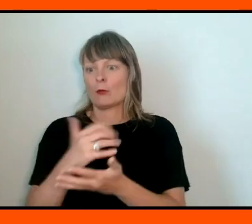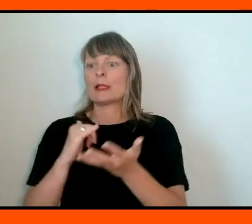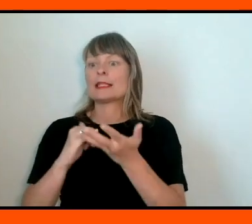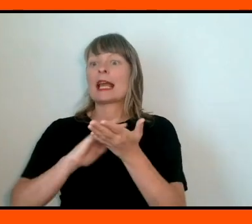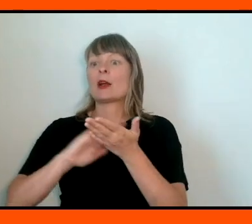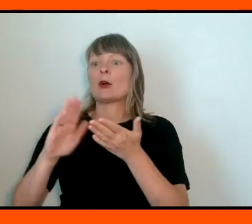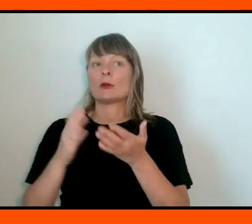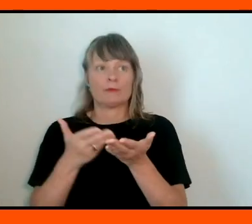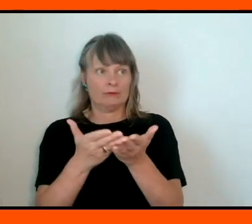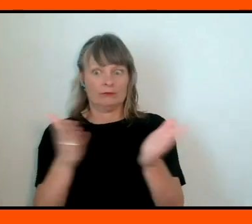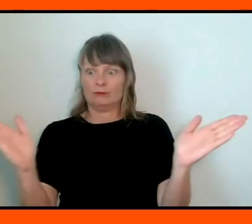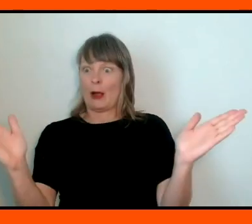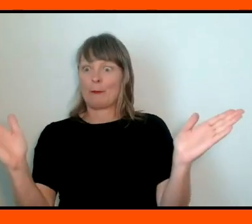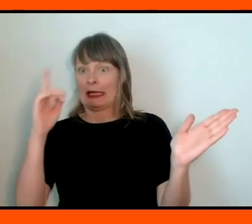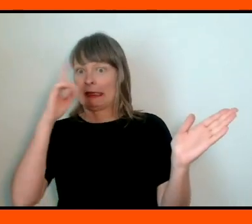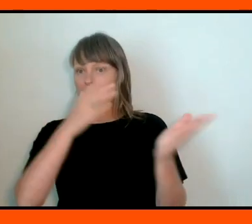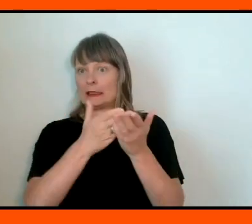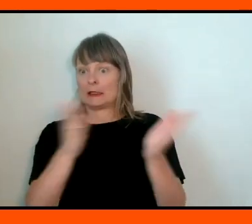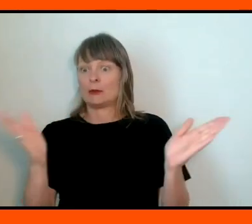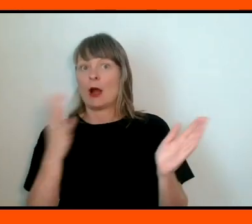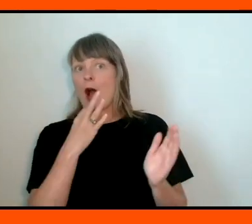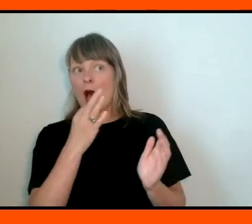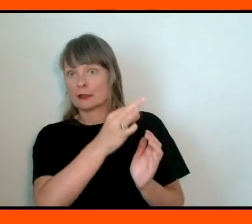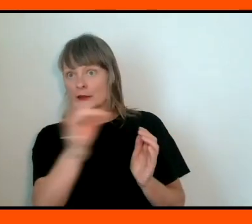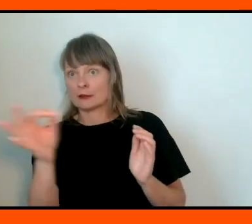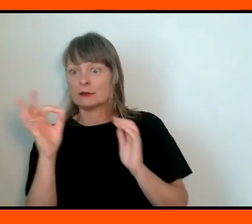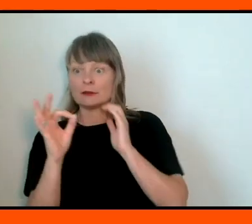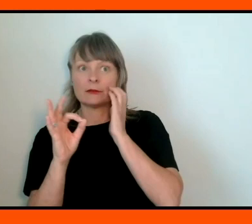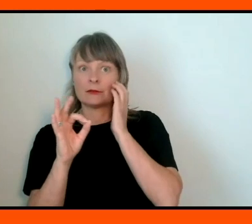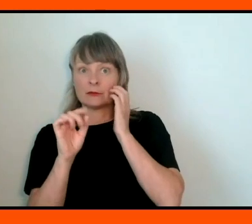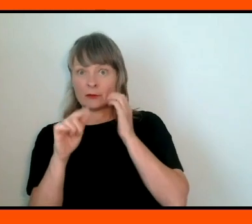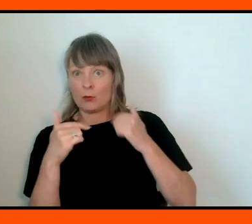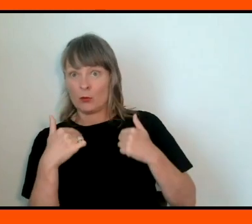to contribute their perspectives on what direction we are proposing we take.